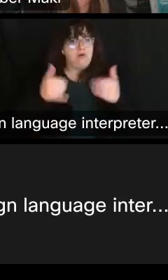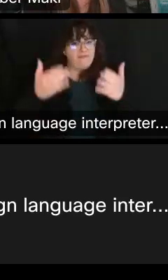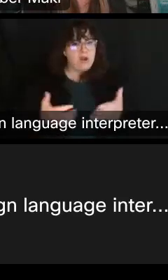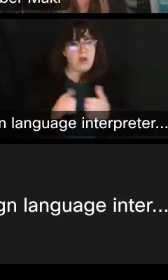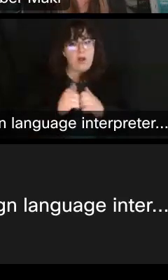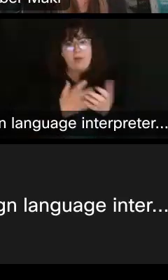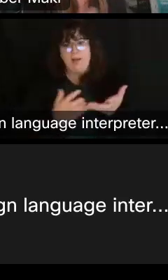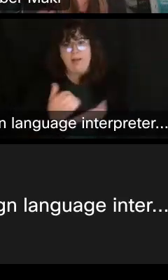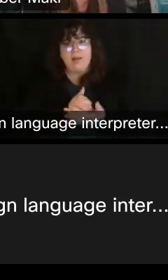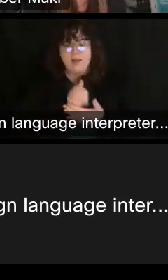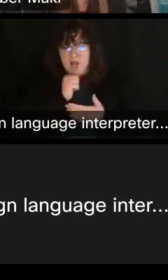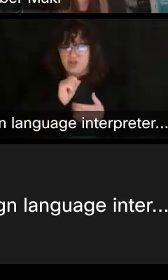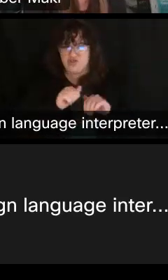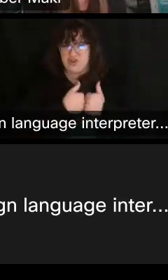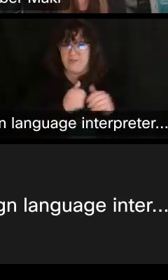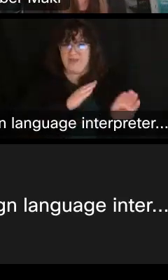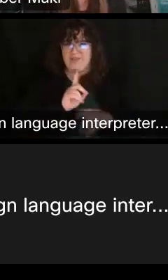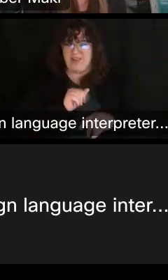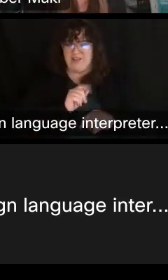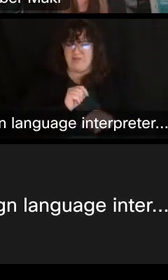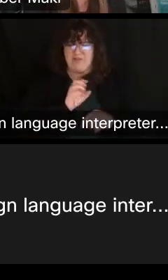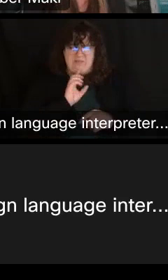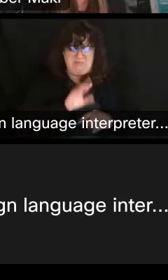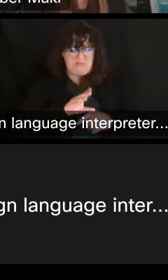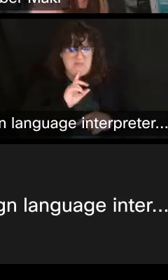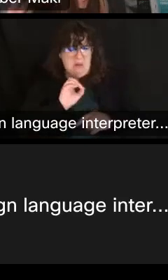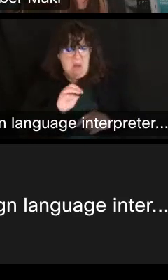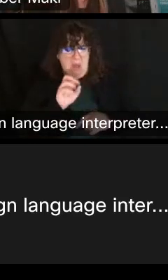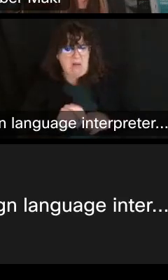behavior data, that's pretty common in a lot of provider environments, but what about the